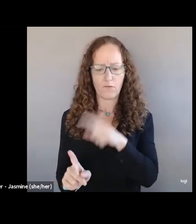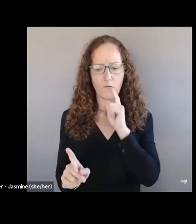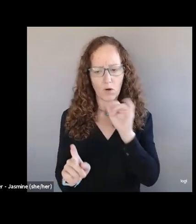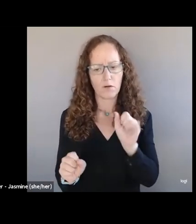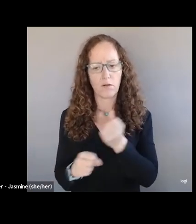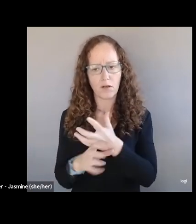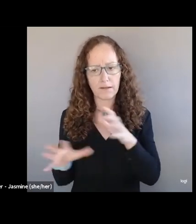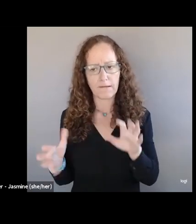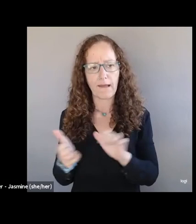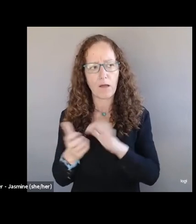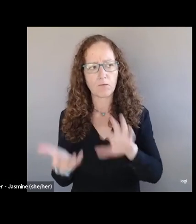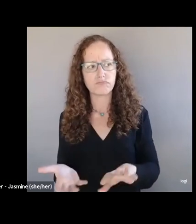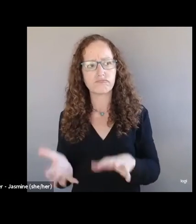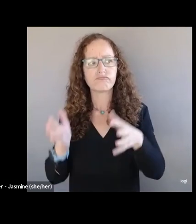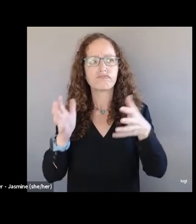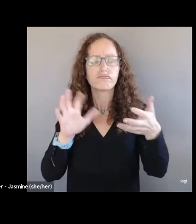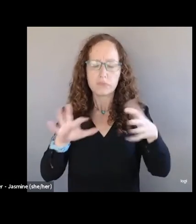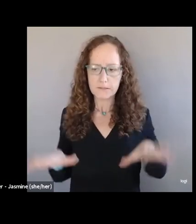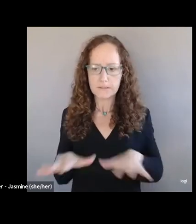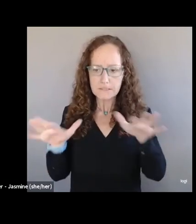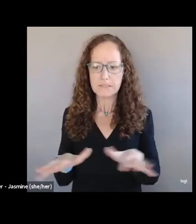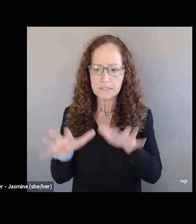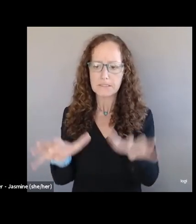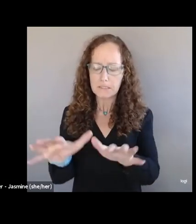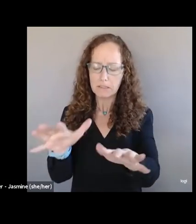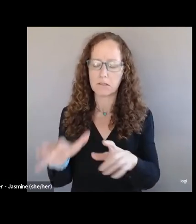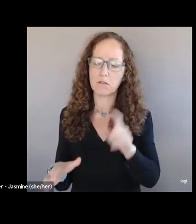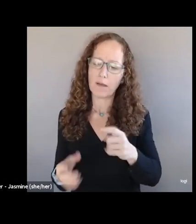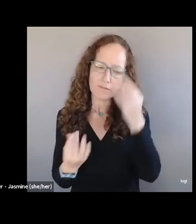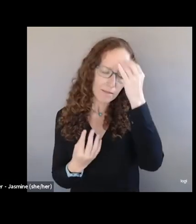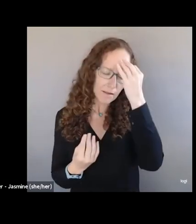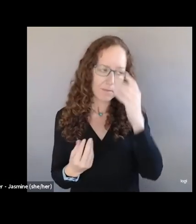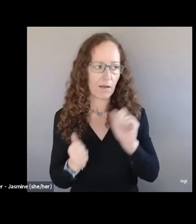indebted to each other, not in terms of money, but in terms of